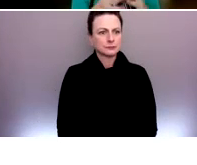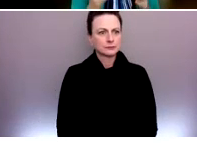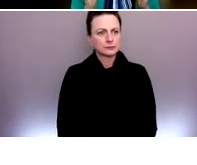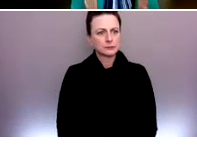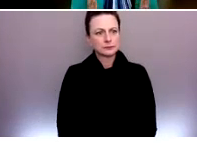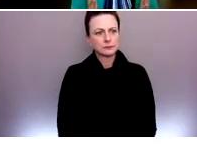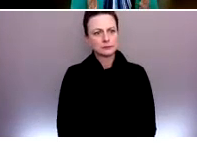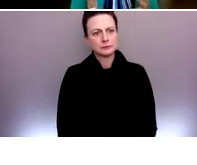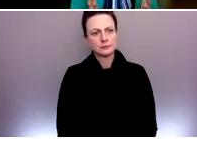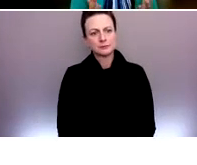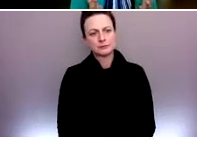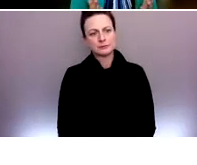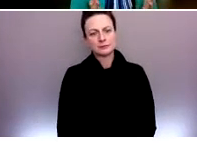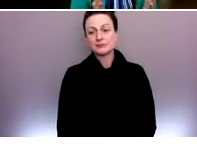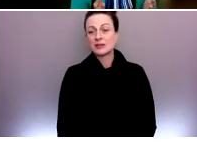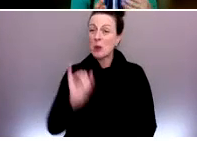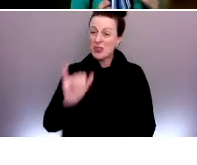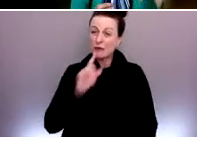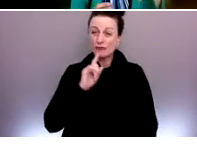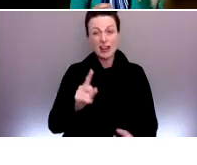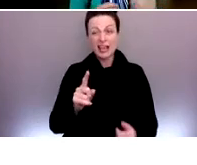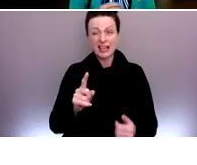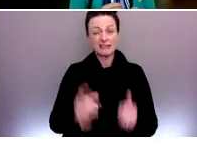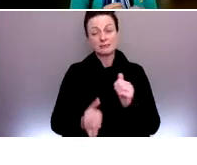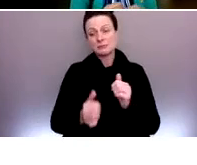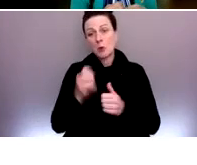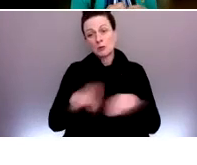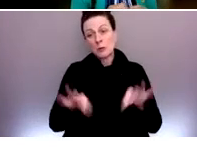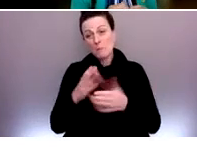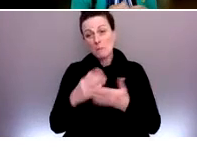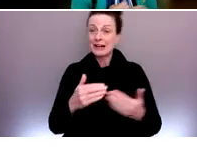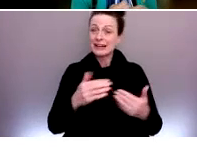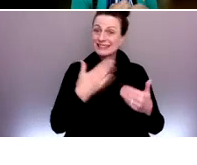That was the main piece that I wanted to cover, these next slides are going to go by really quick.